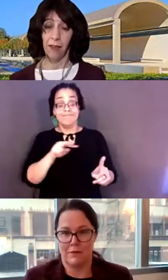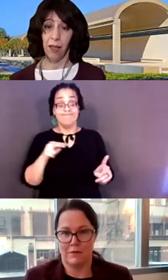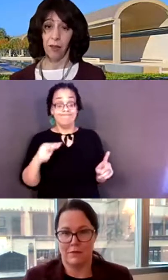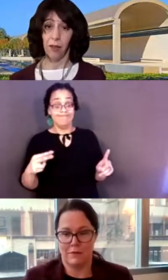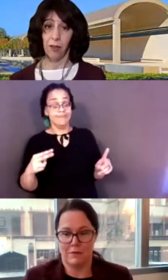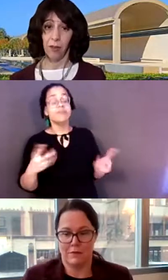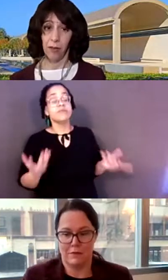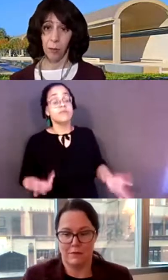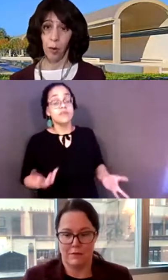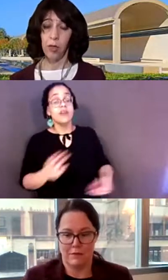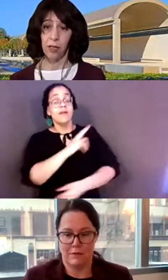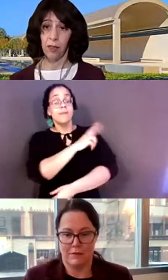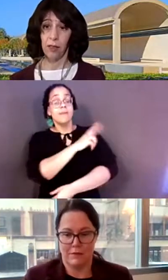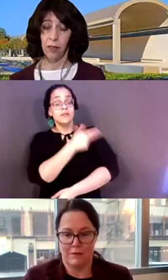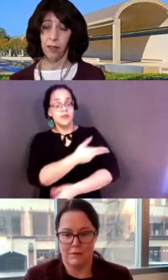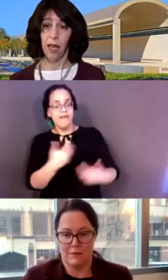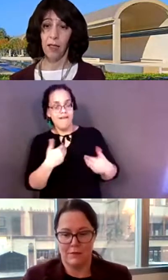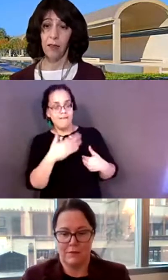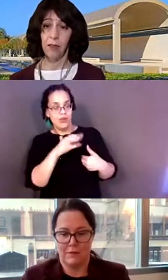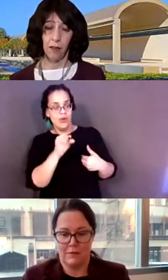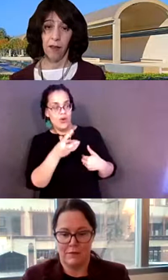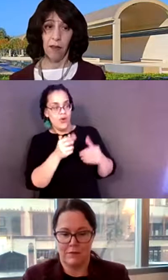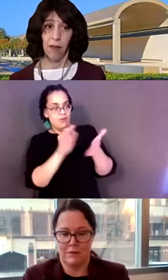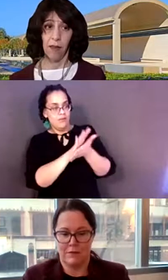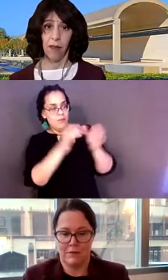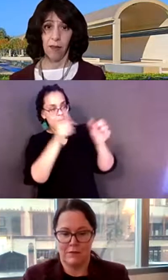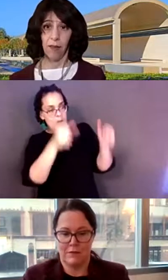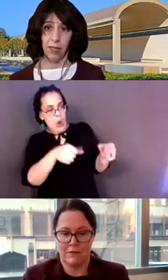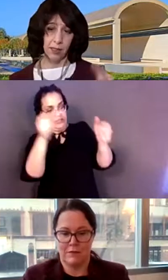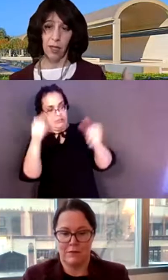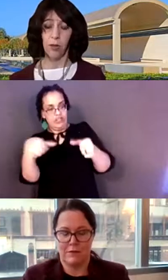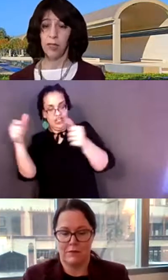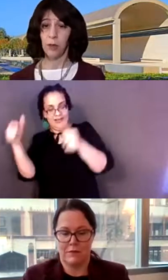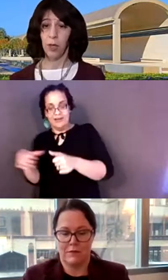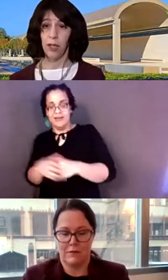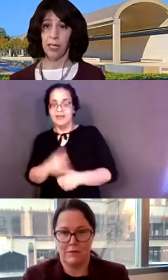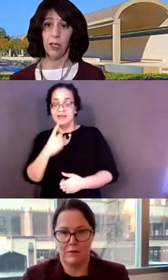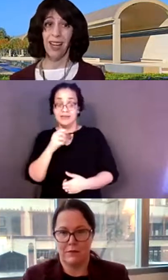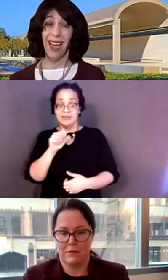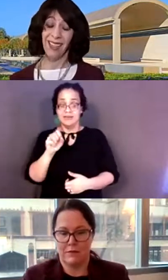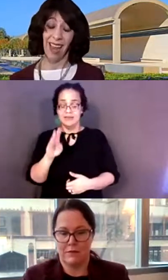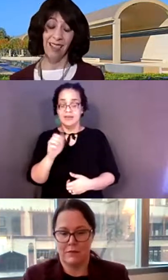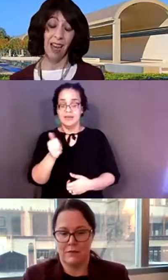their their posting that says